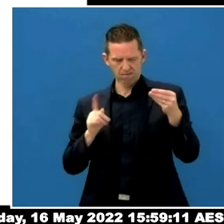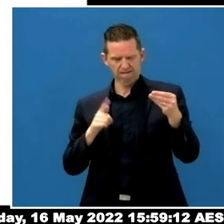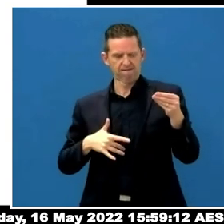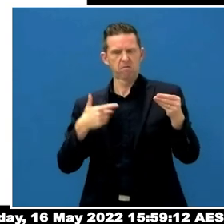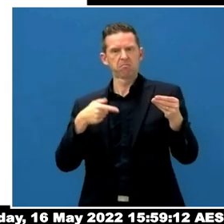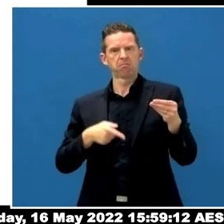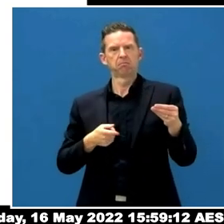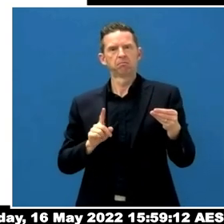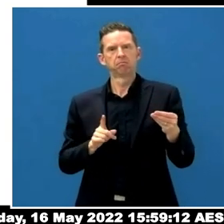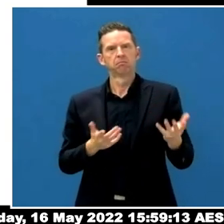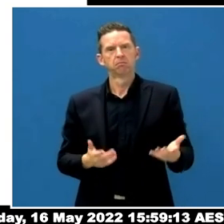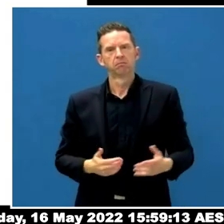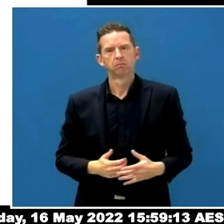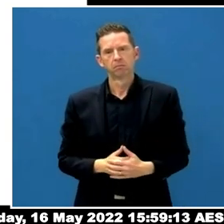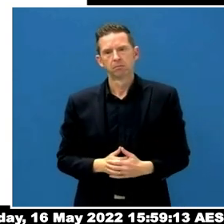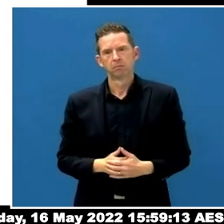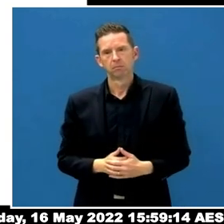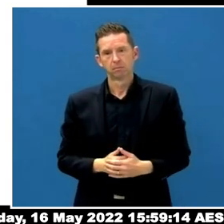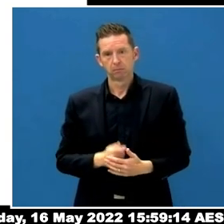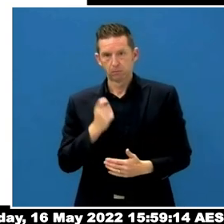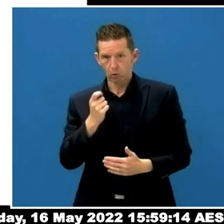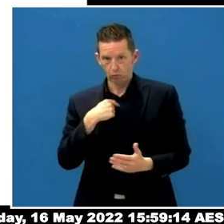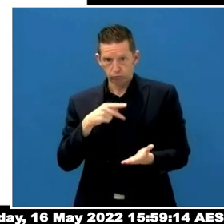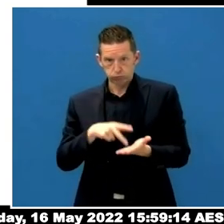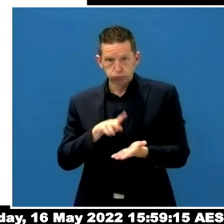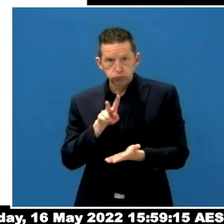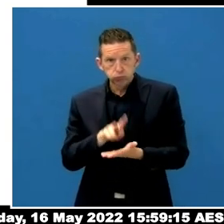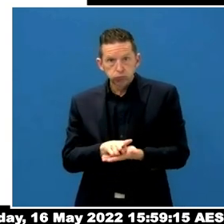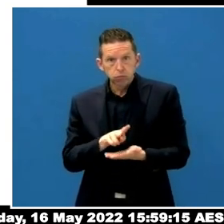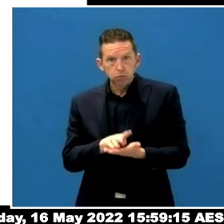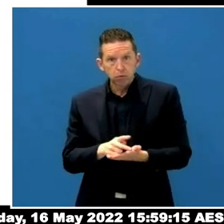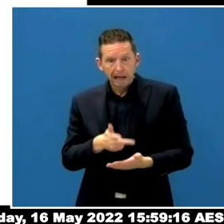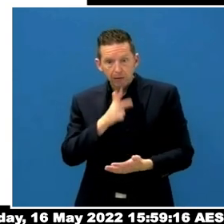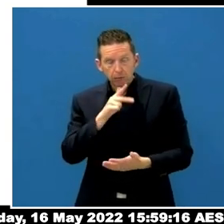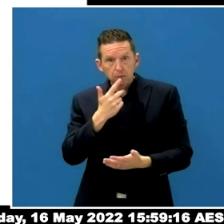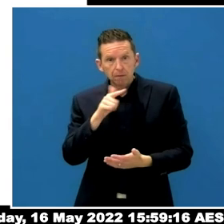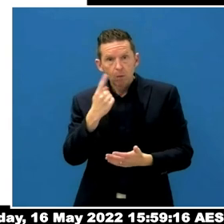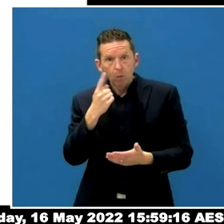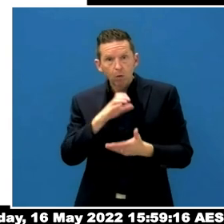I died when I saw $871. Why is that?